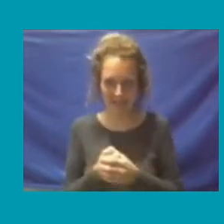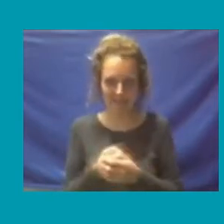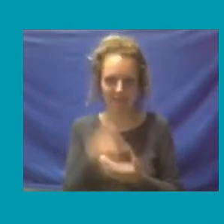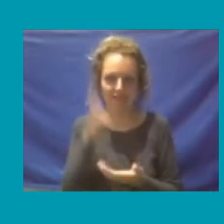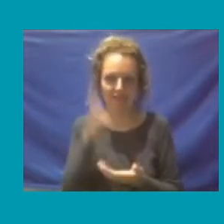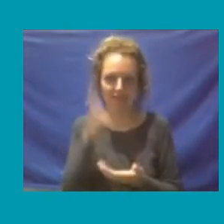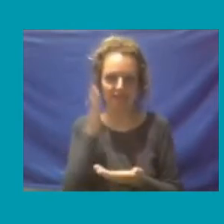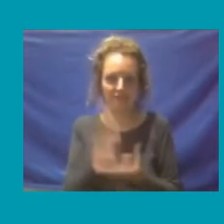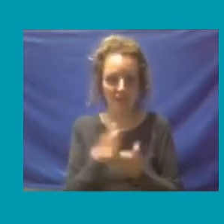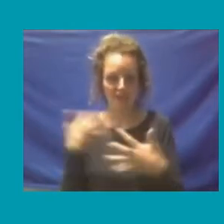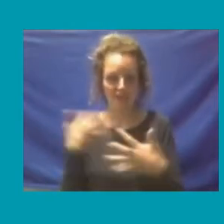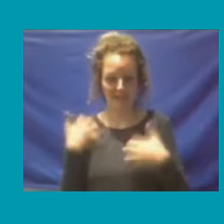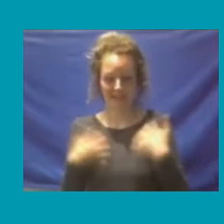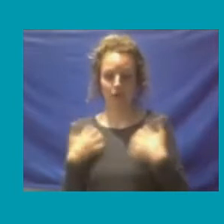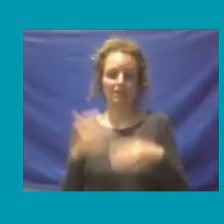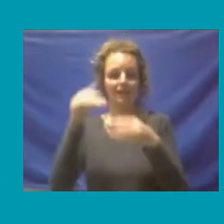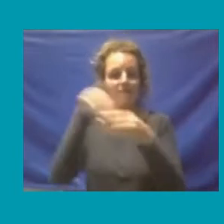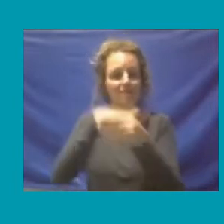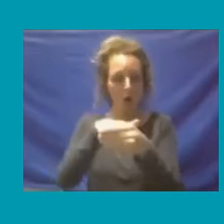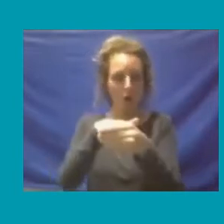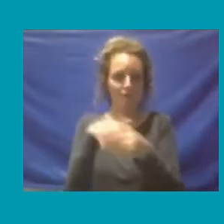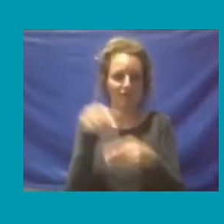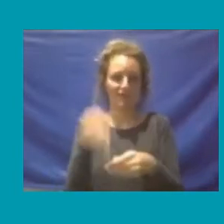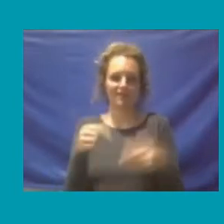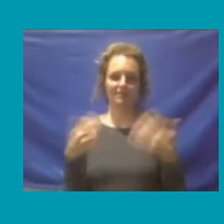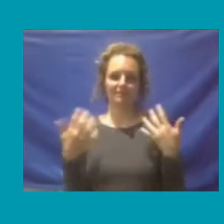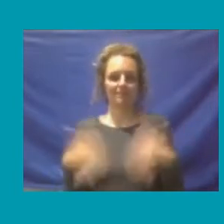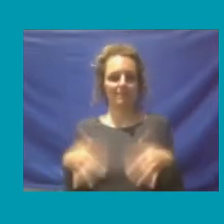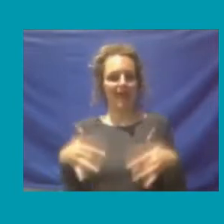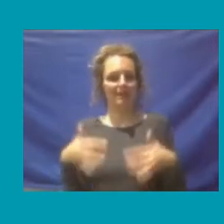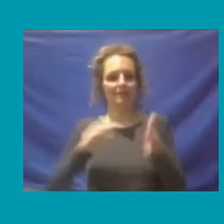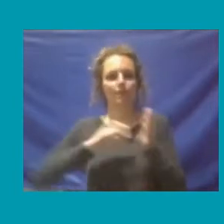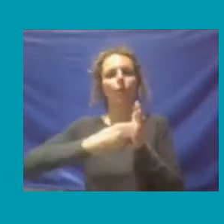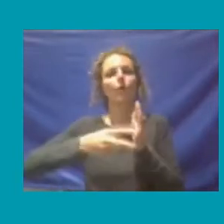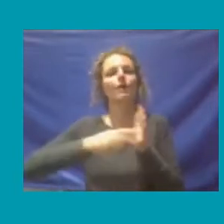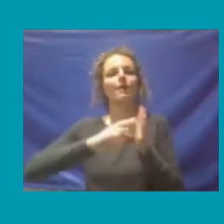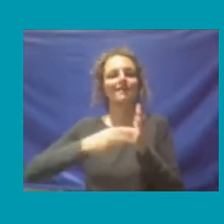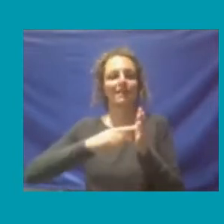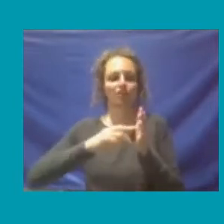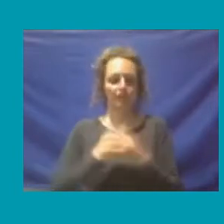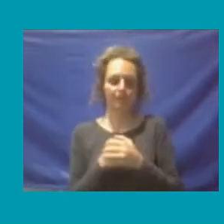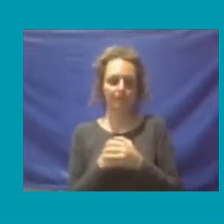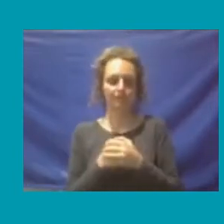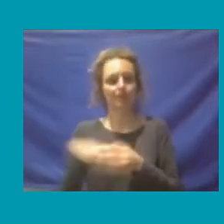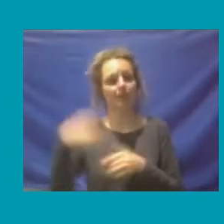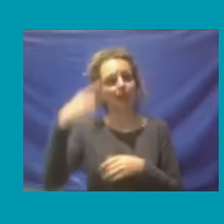with this wonderful organization. And I think disability, diversity and inclusion works